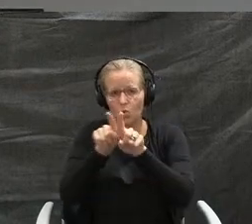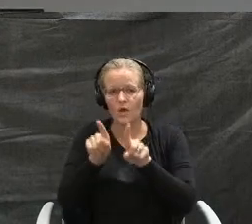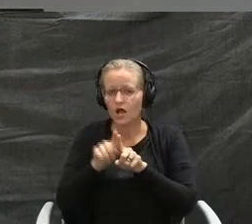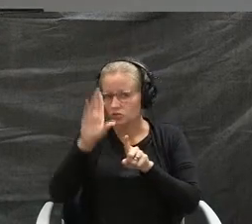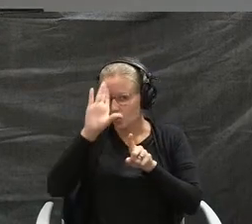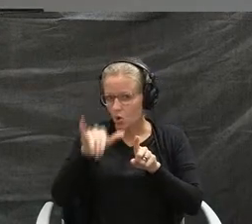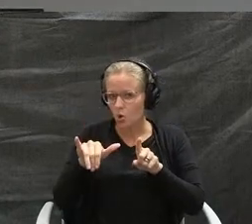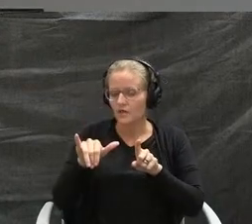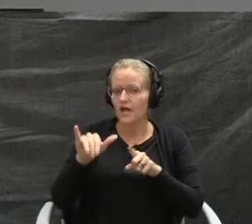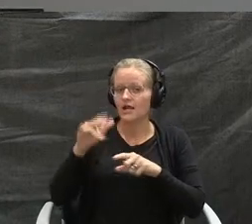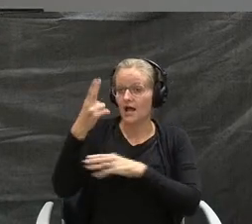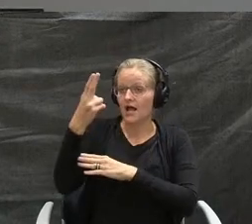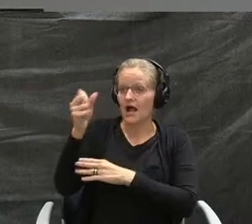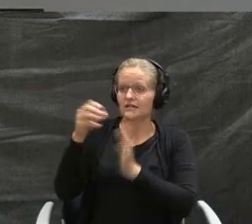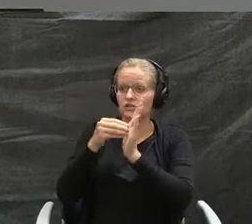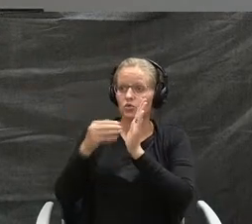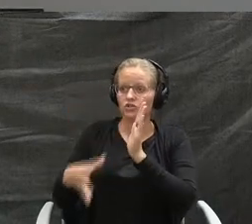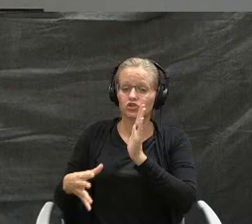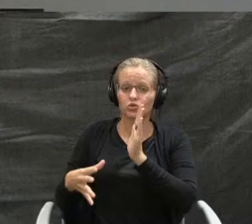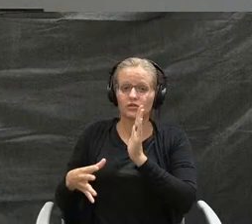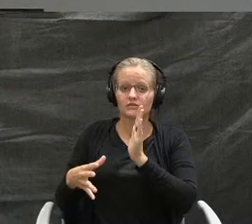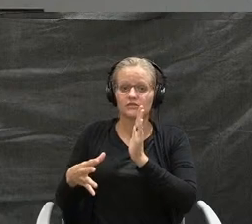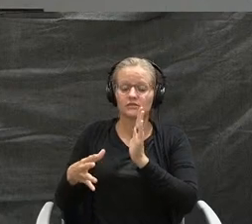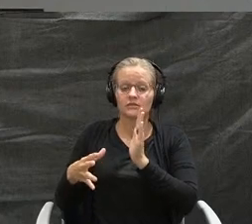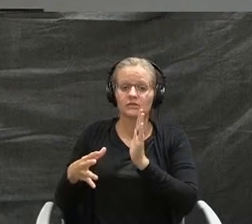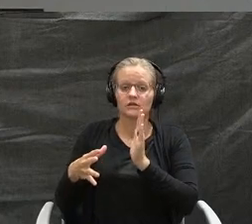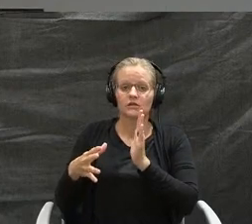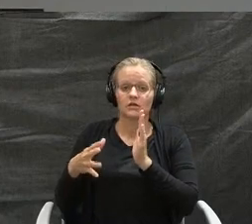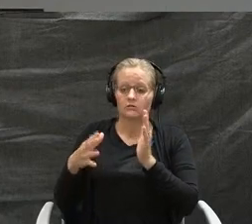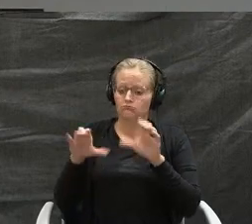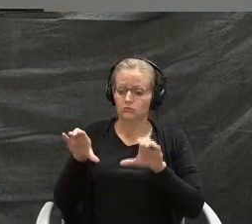spread covid at a higher rate. So I feel like it's kind of A.